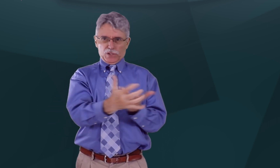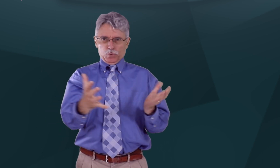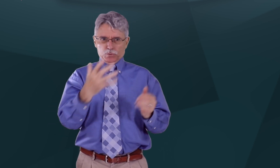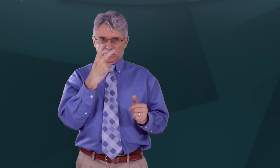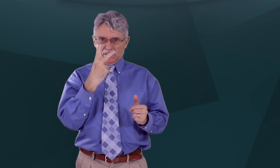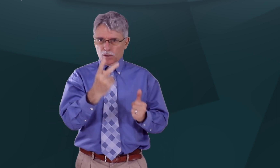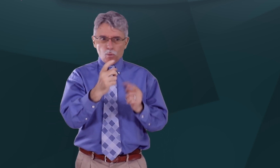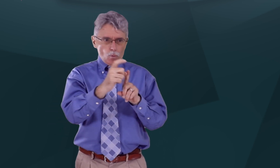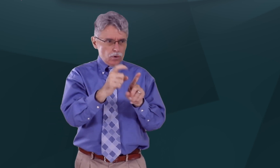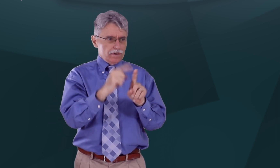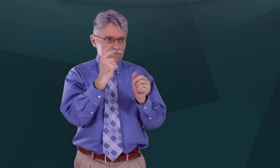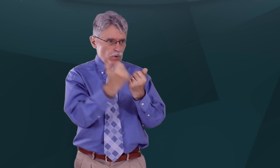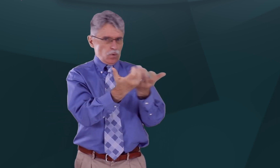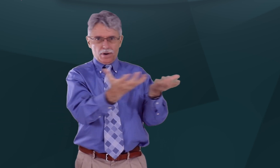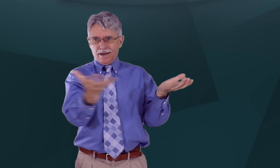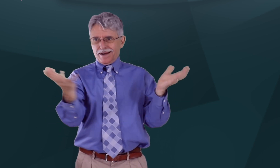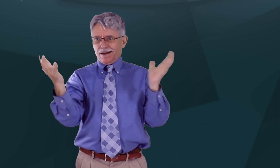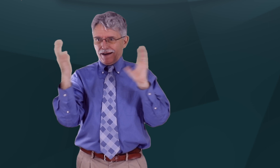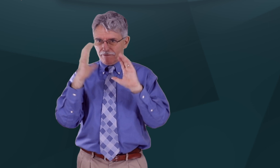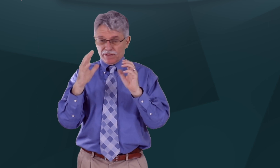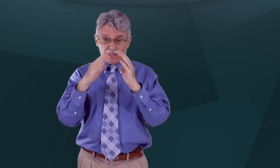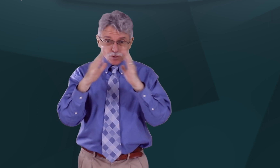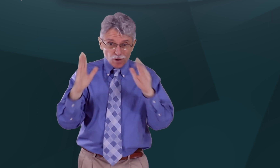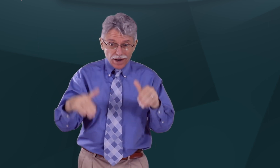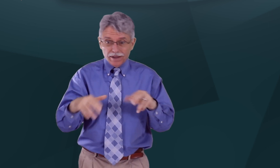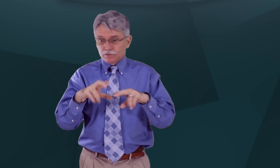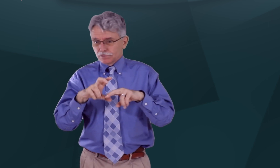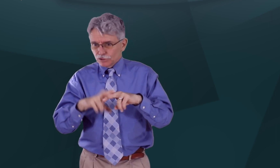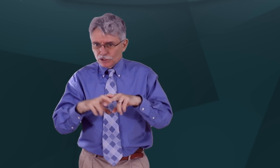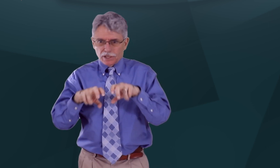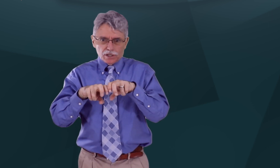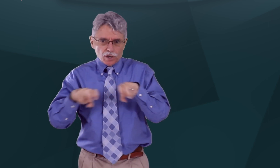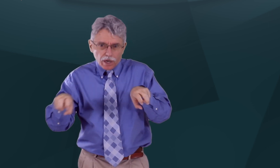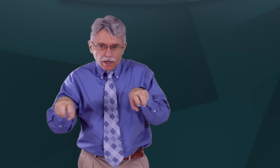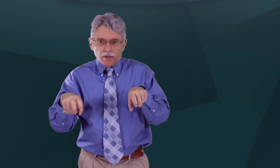But every time they see a word, we're going to talk about it -- around the house, the chairs,